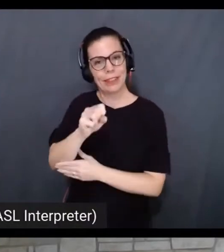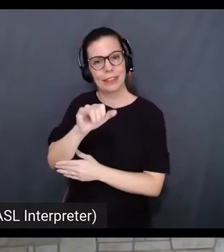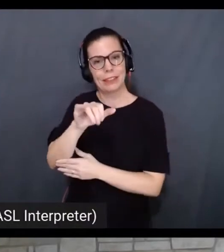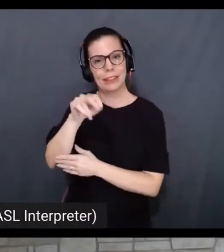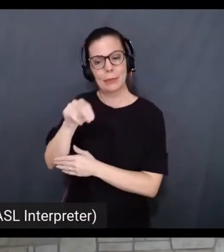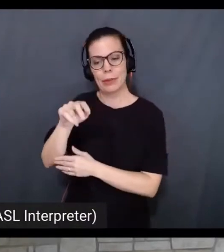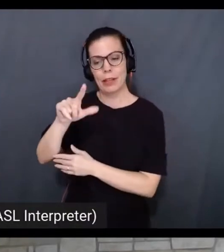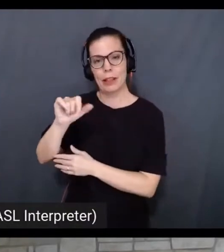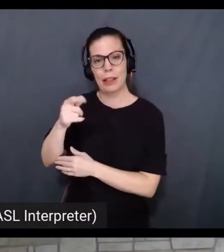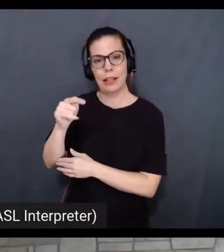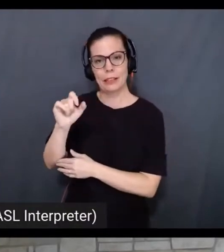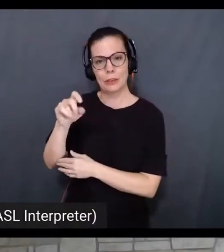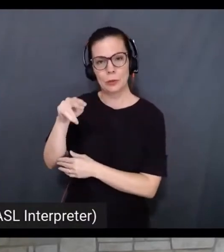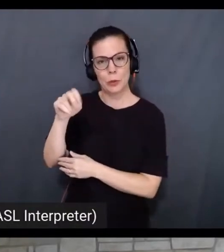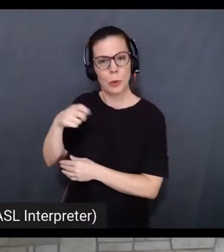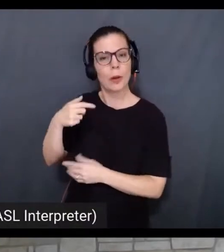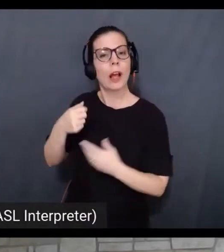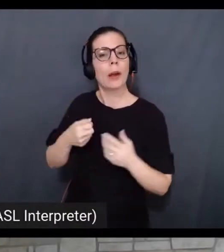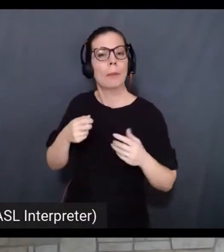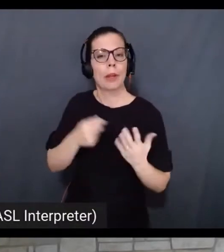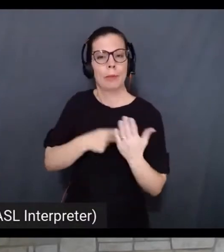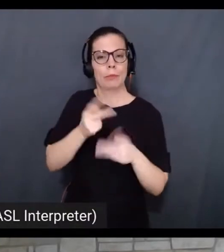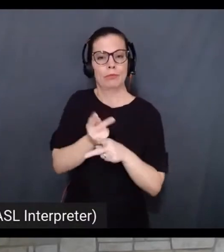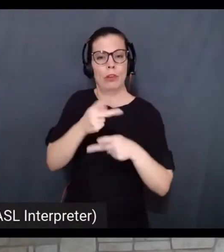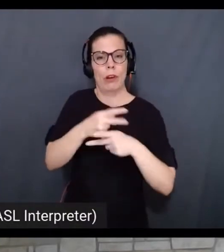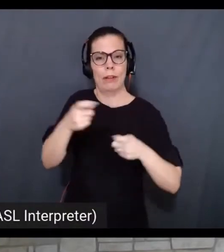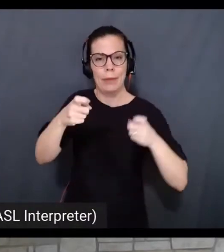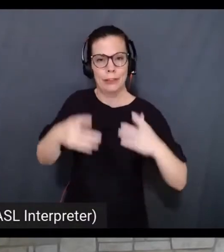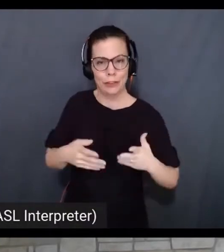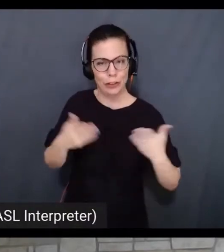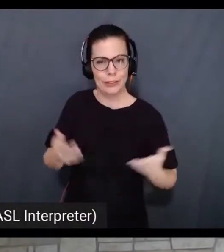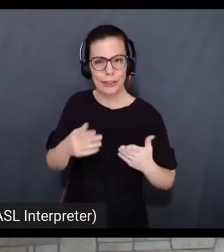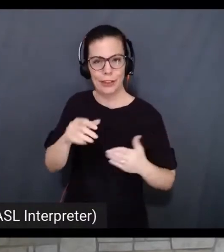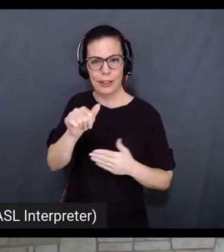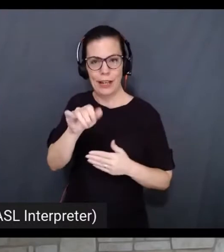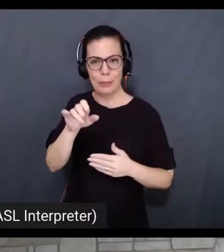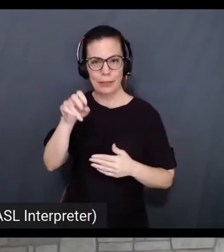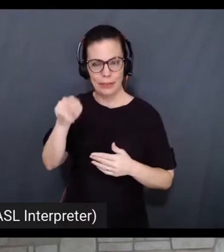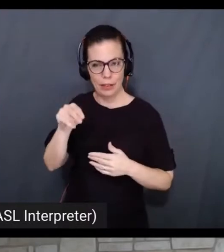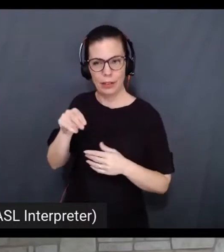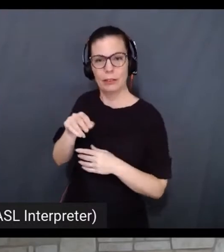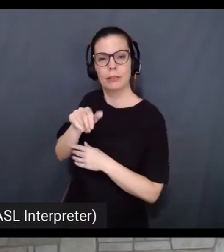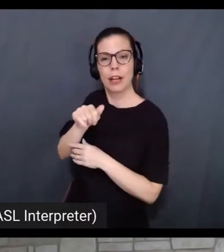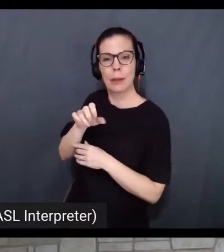product manager for the Amazon Aurora for Babelfish projects.